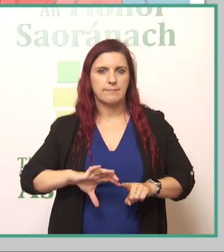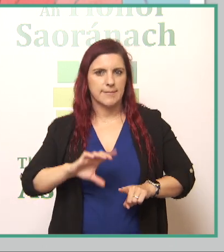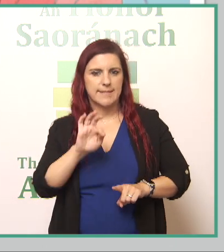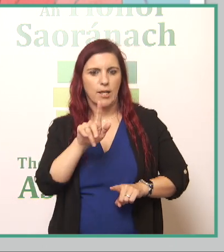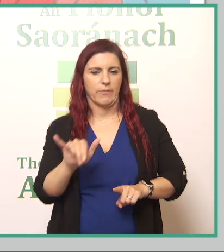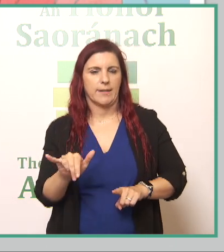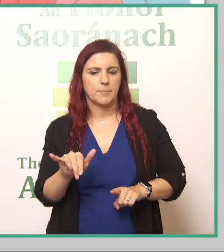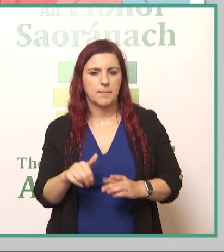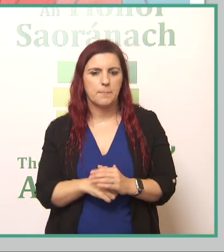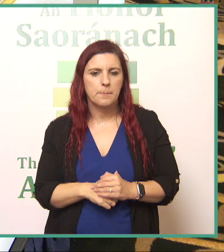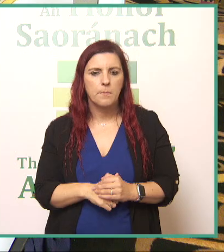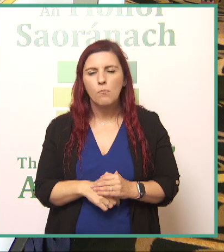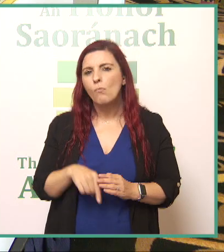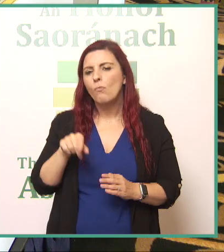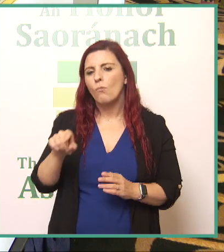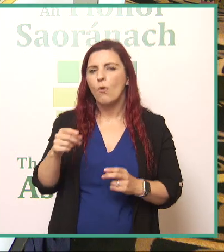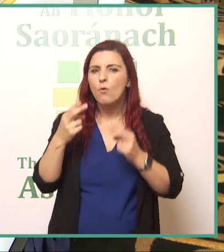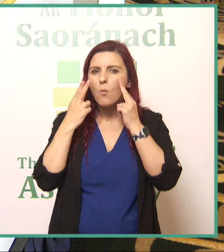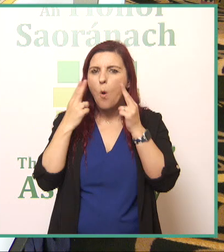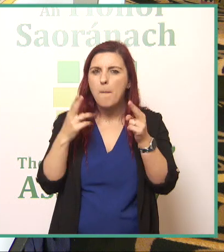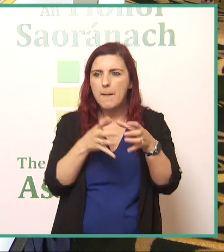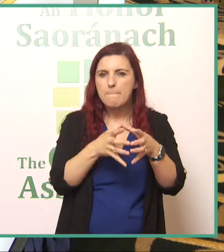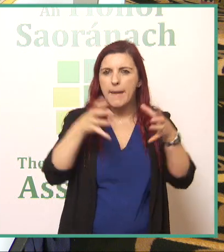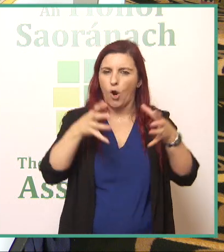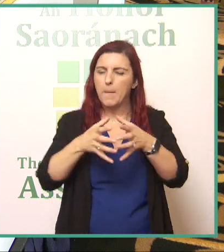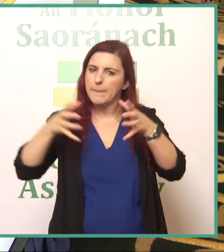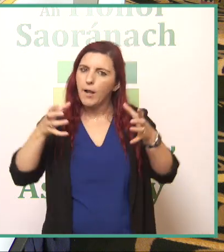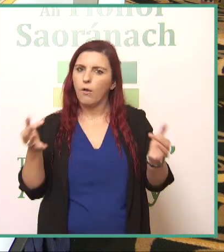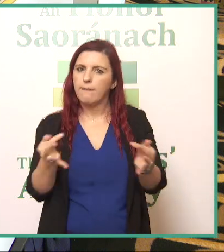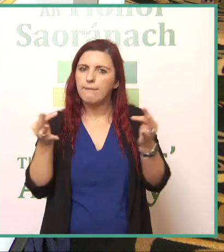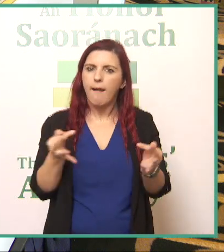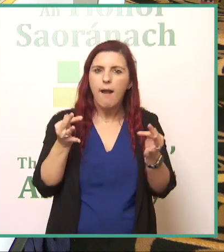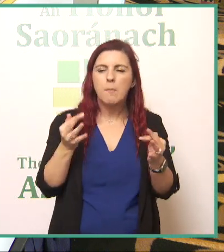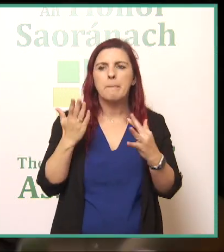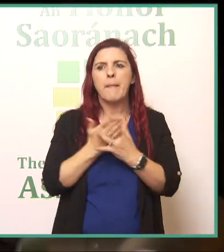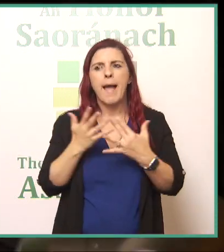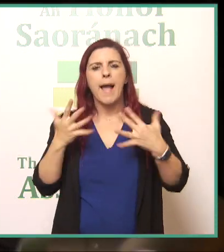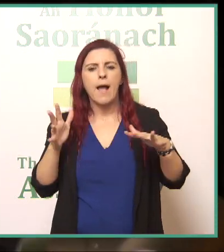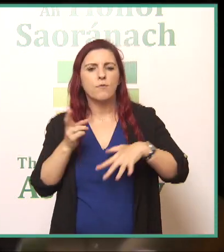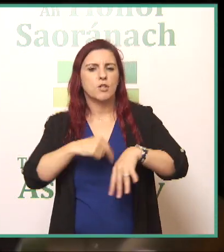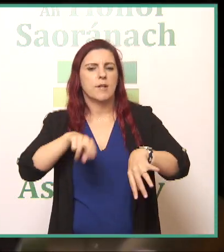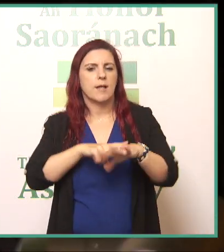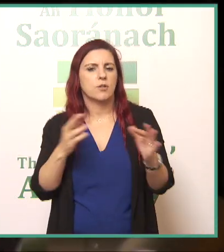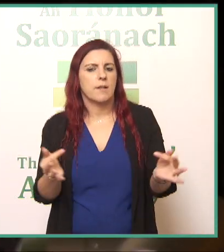um it tends to have a larger firm size or our average National Farm size would be about 32